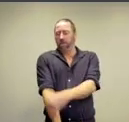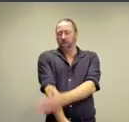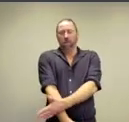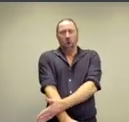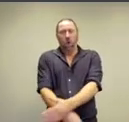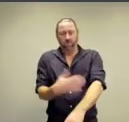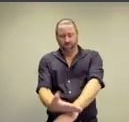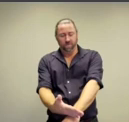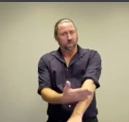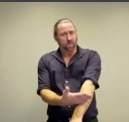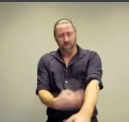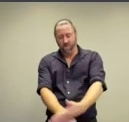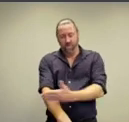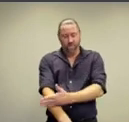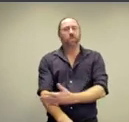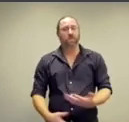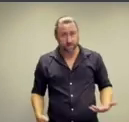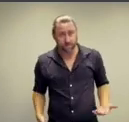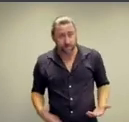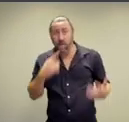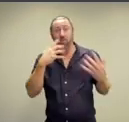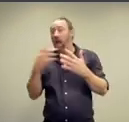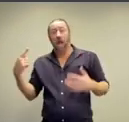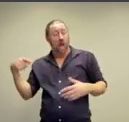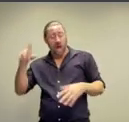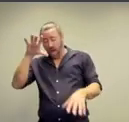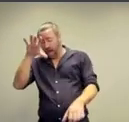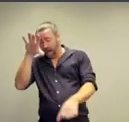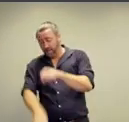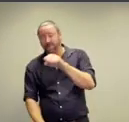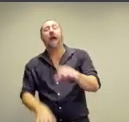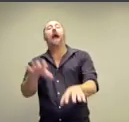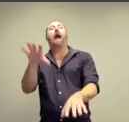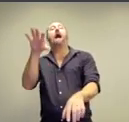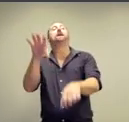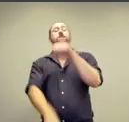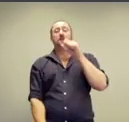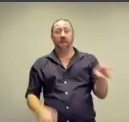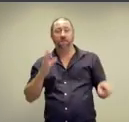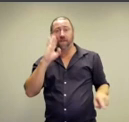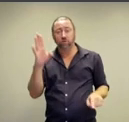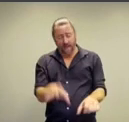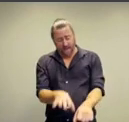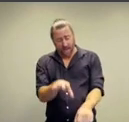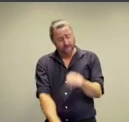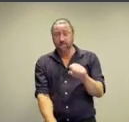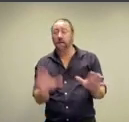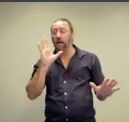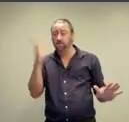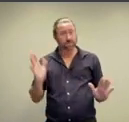But interestingly enough, this collection was super super hated by everybody.